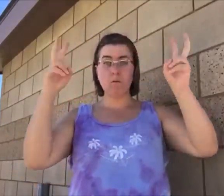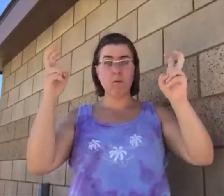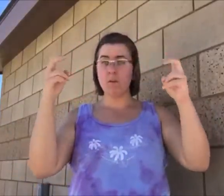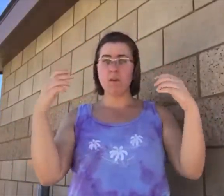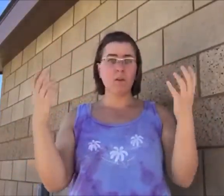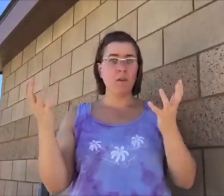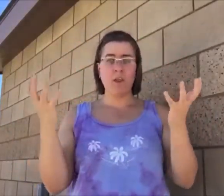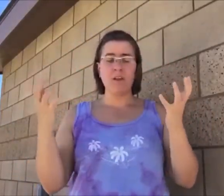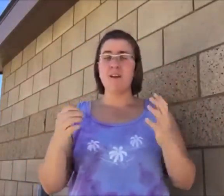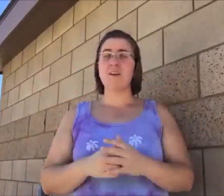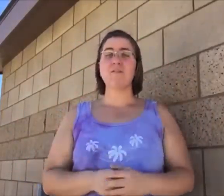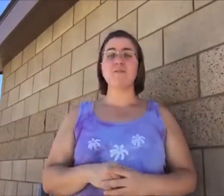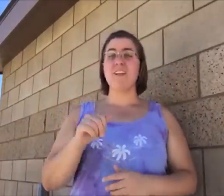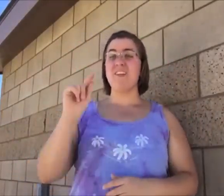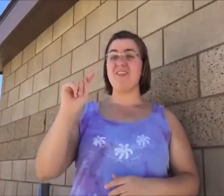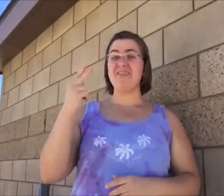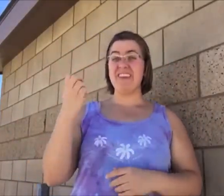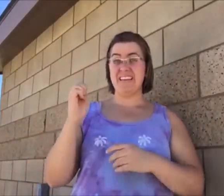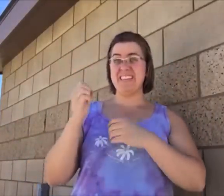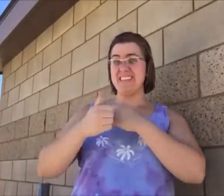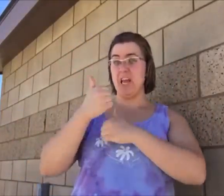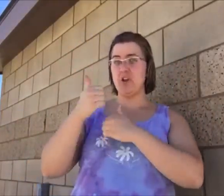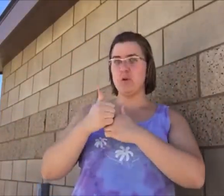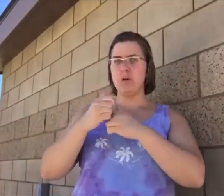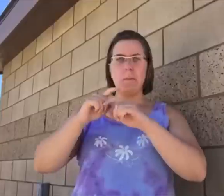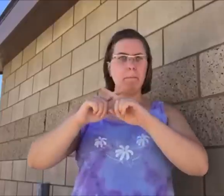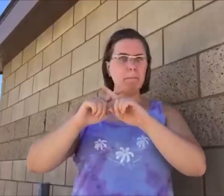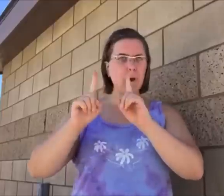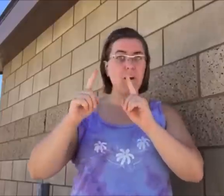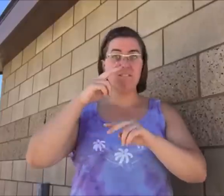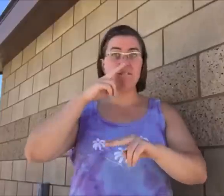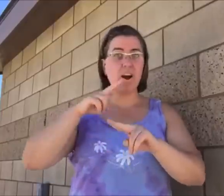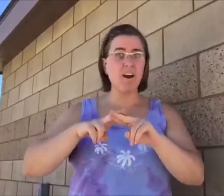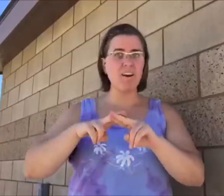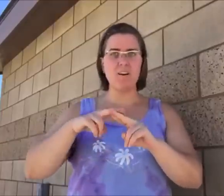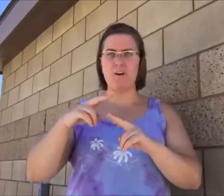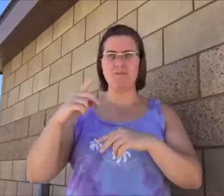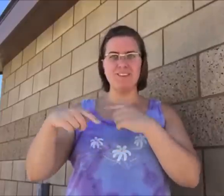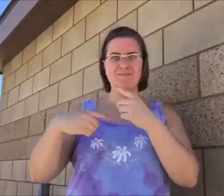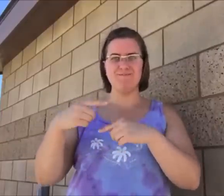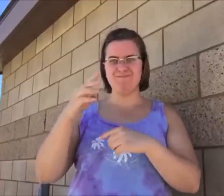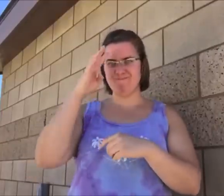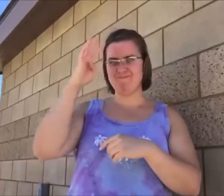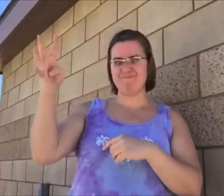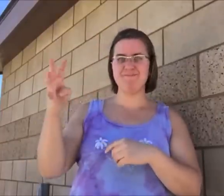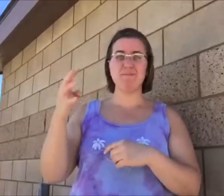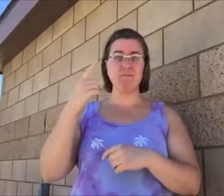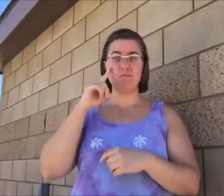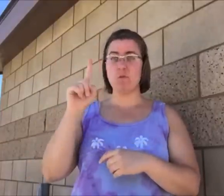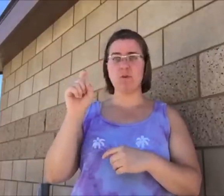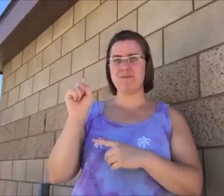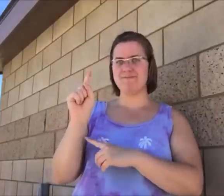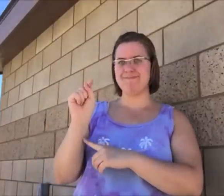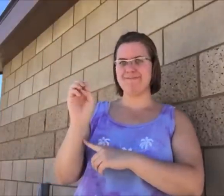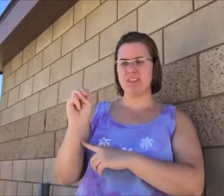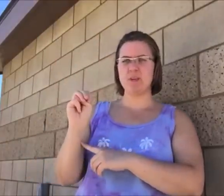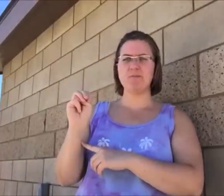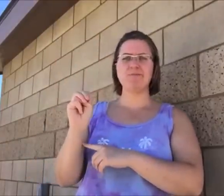titled, "The Dangers (but fun!) of Creating Signs for STEM"